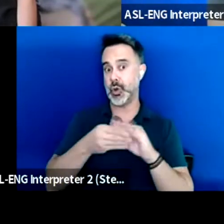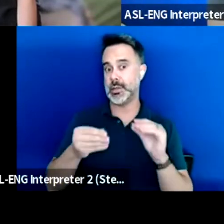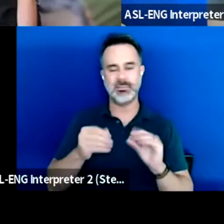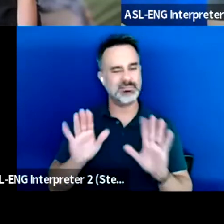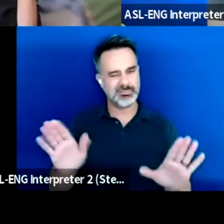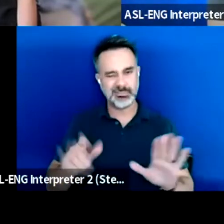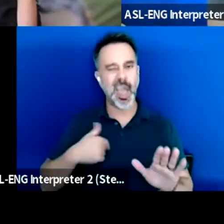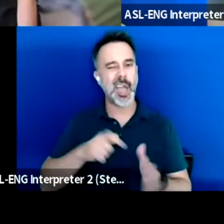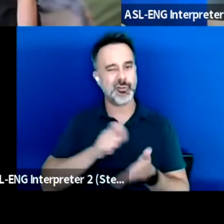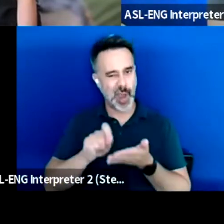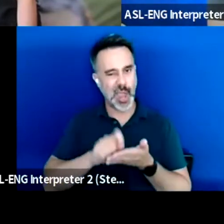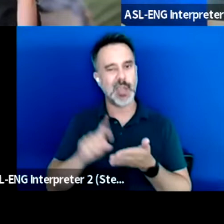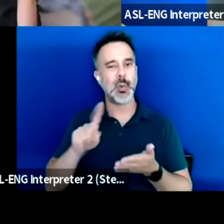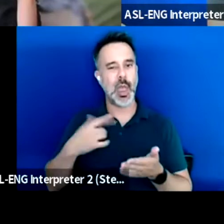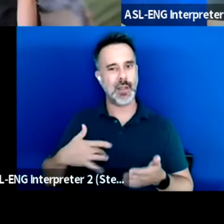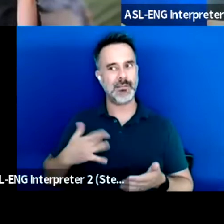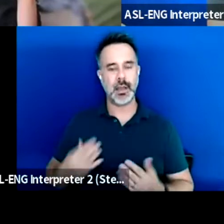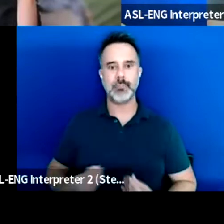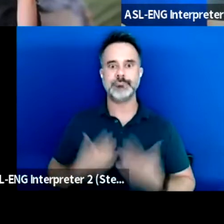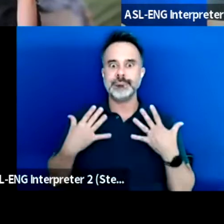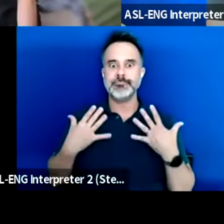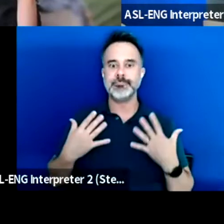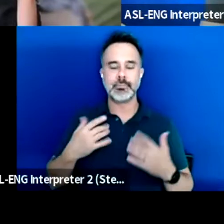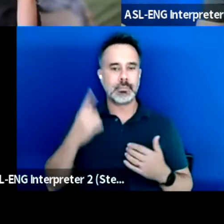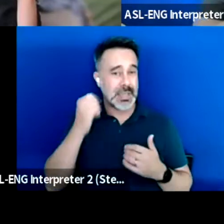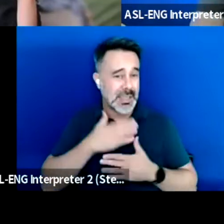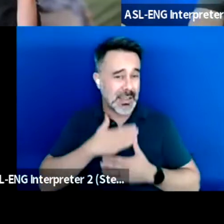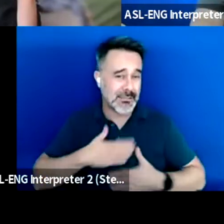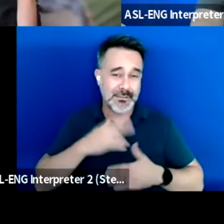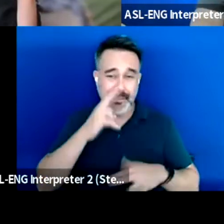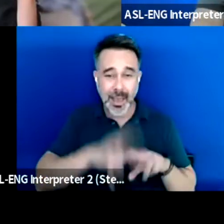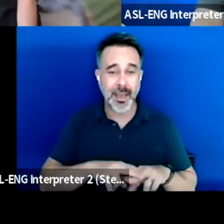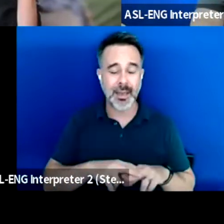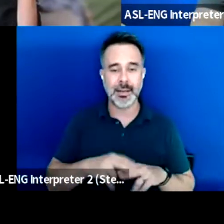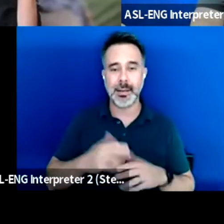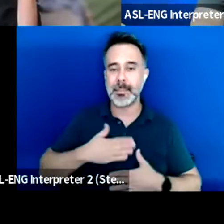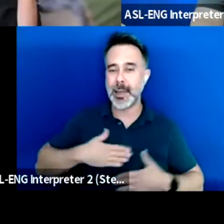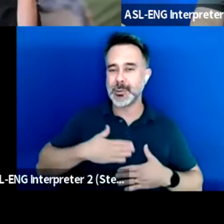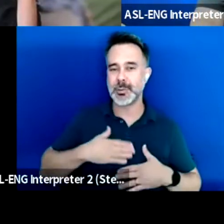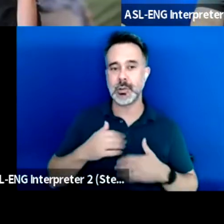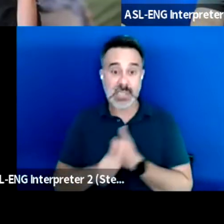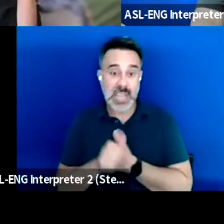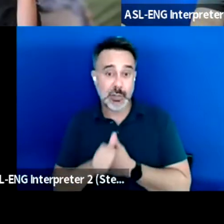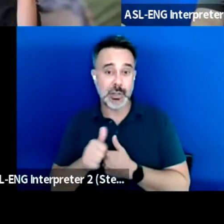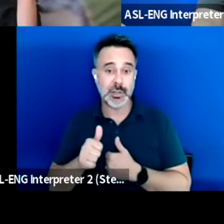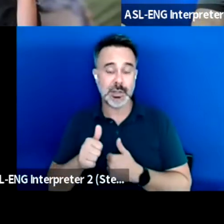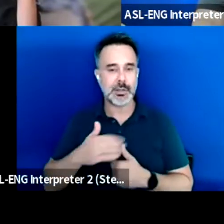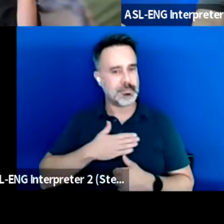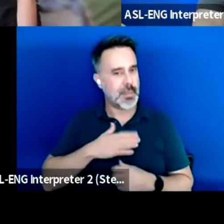So, once again, that was from the essay "About Time" from Alice's new book, Year of the Tiger.